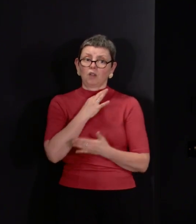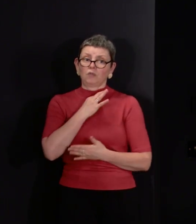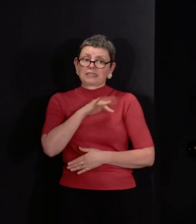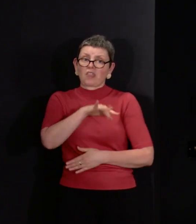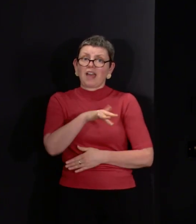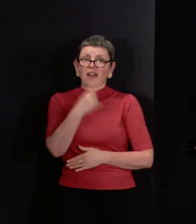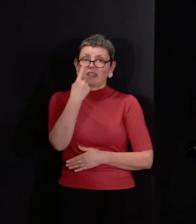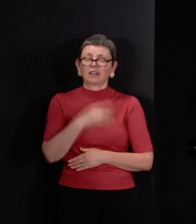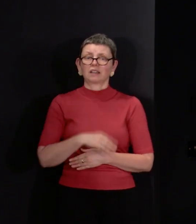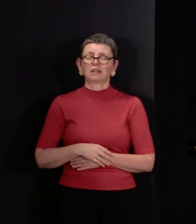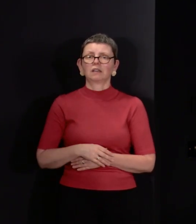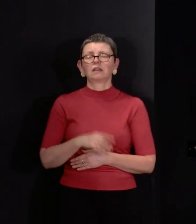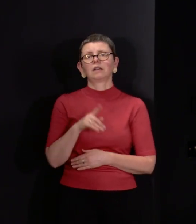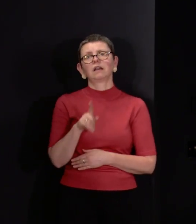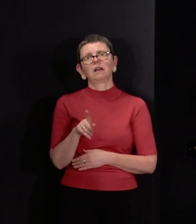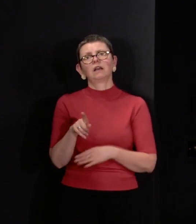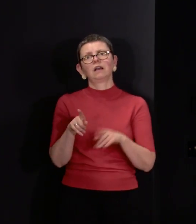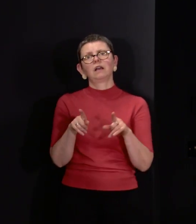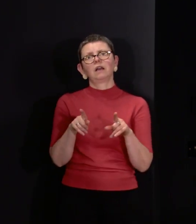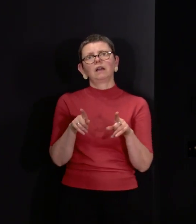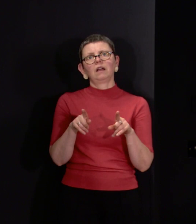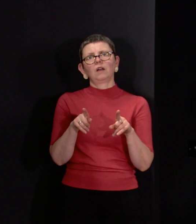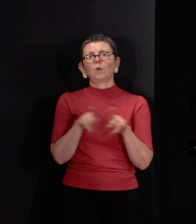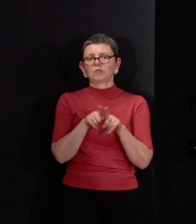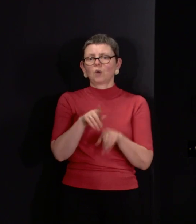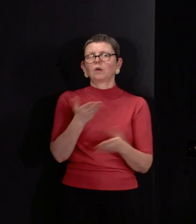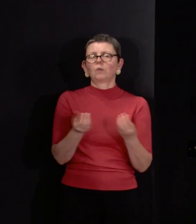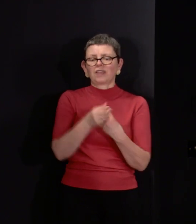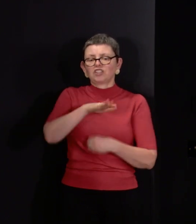and actually it also applies in regard to child concerns and child protection issues,